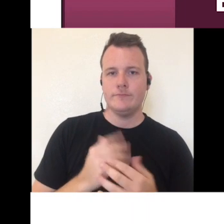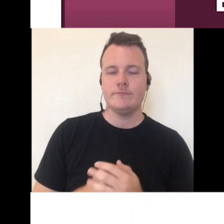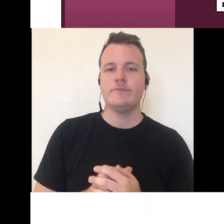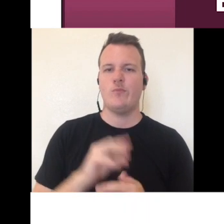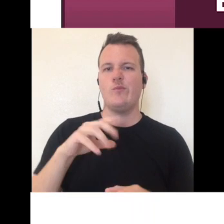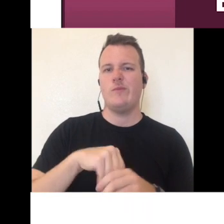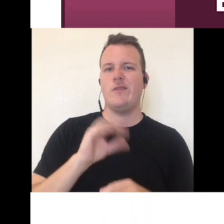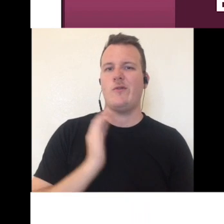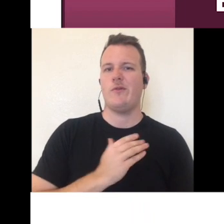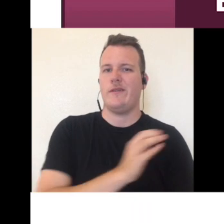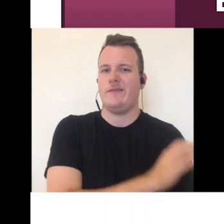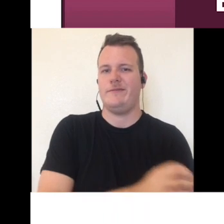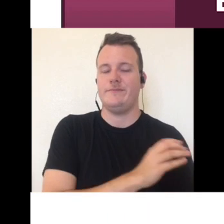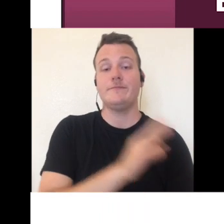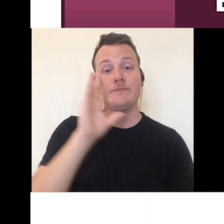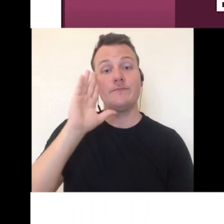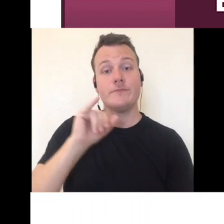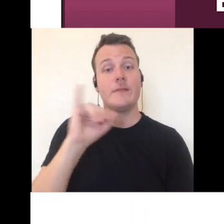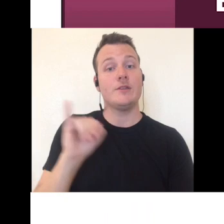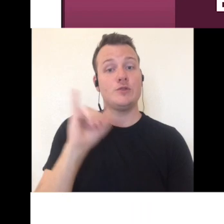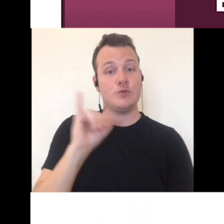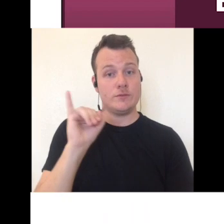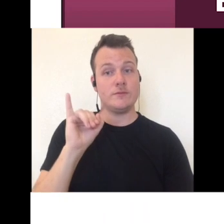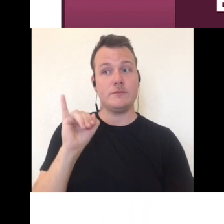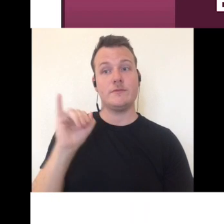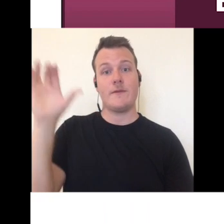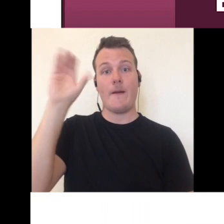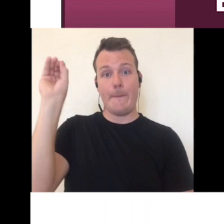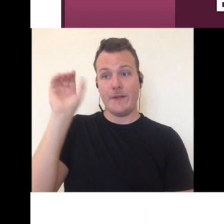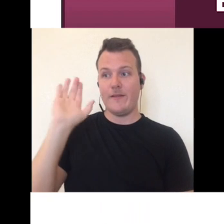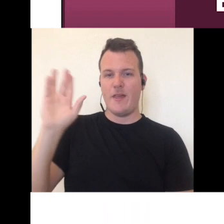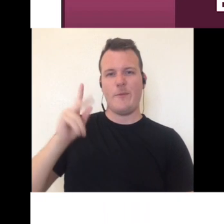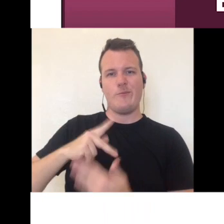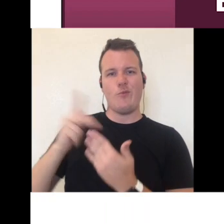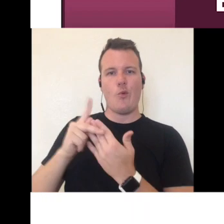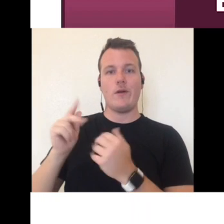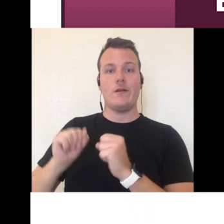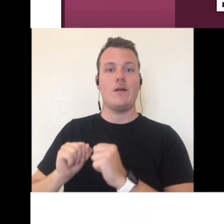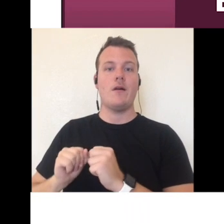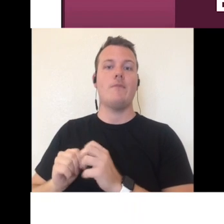margins and so on, within the clinic you know, usually insurance programs- they-